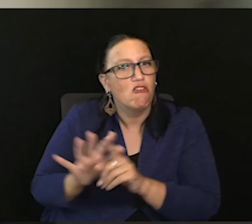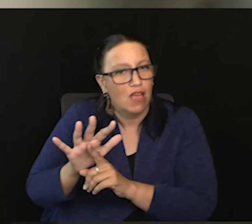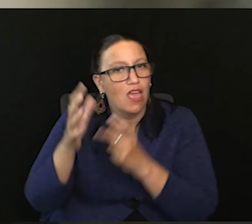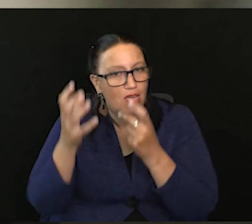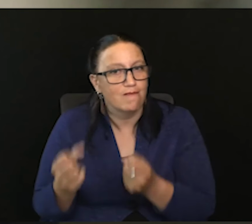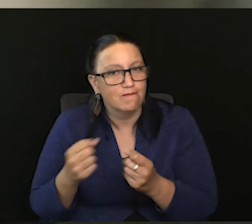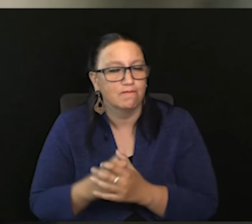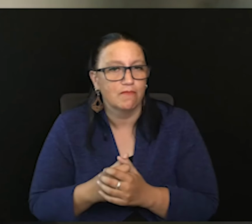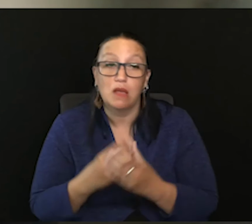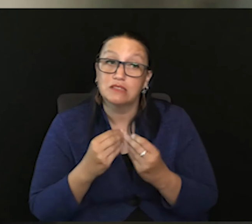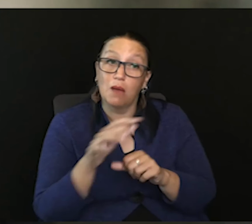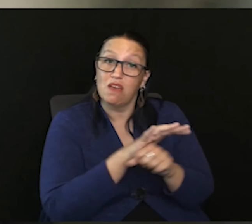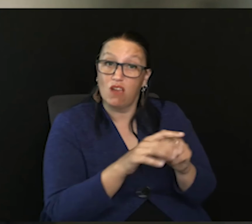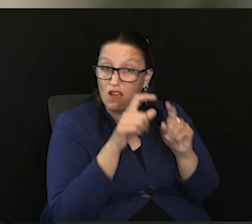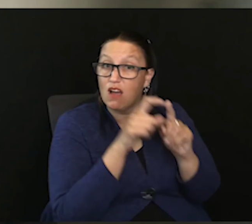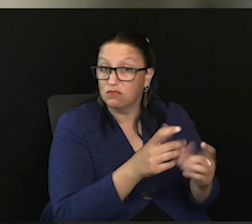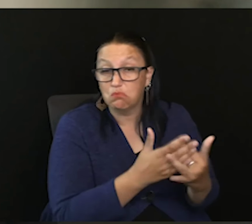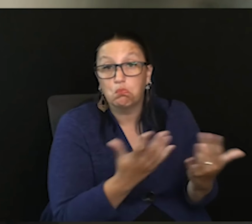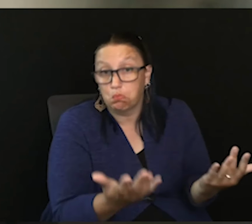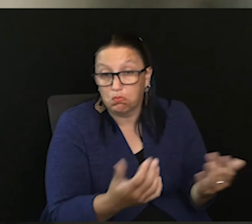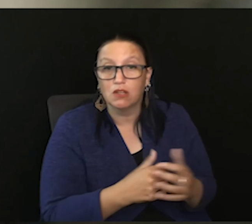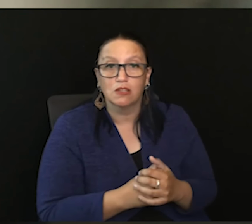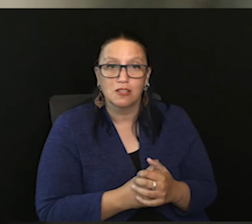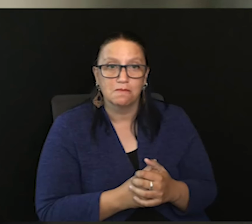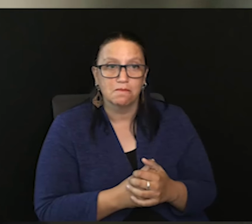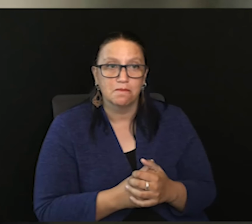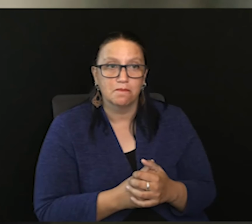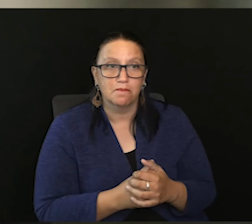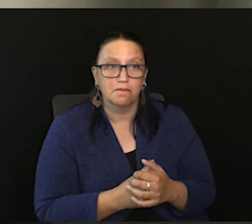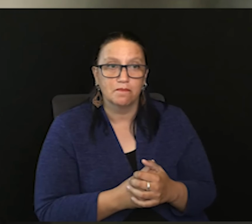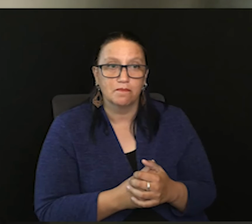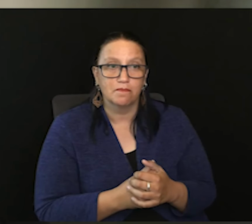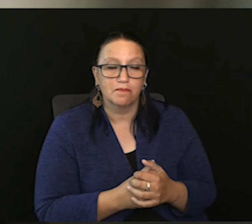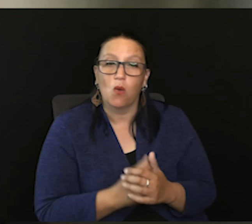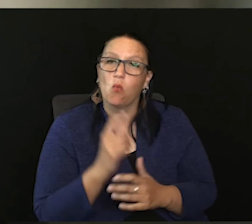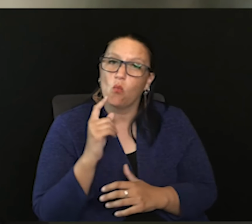That's clearly the case right around the country. And so one of the things that we have (AUDIO DISTORTS)